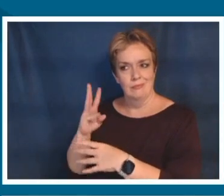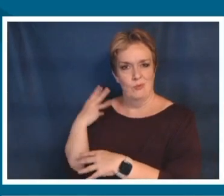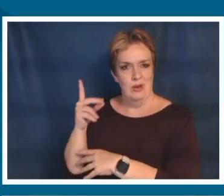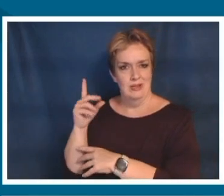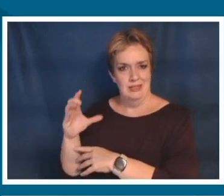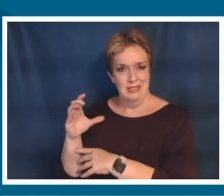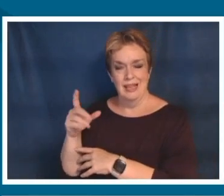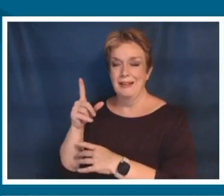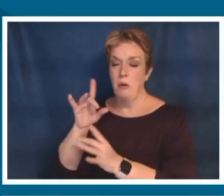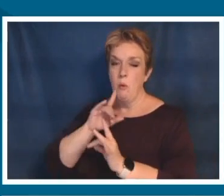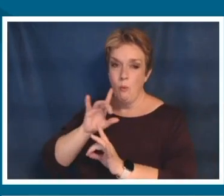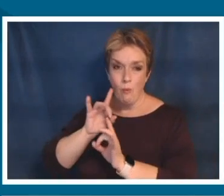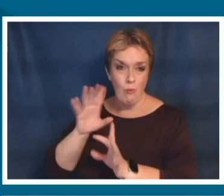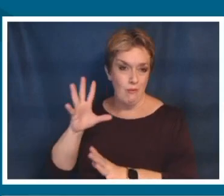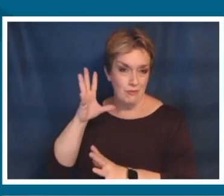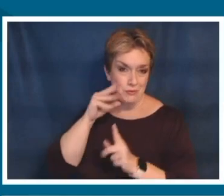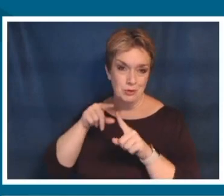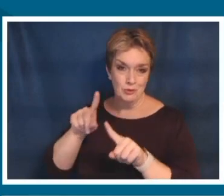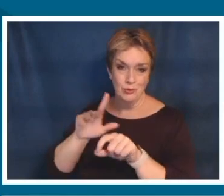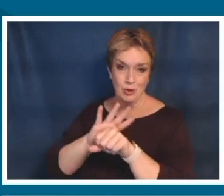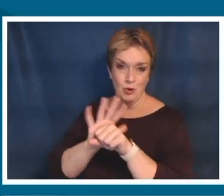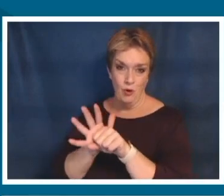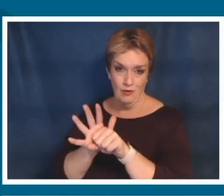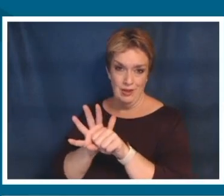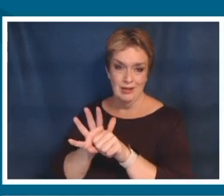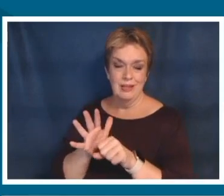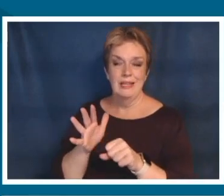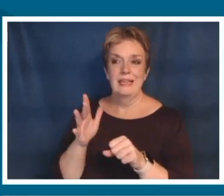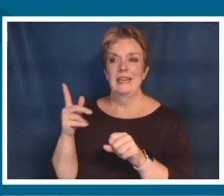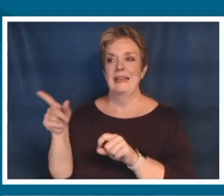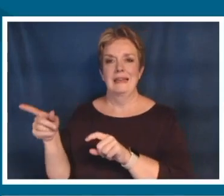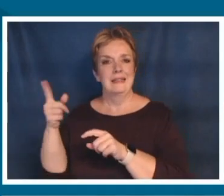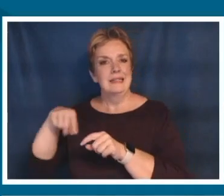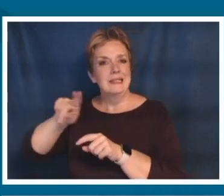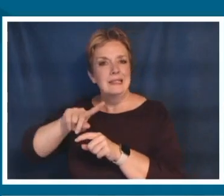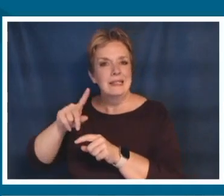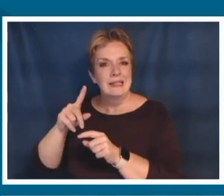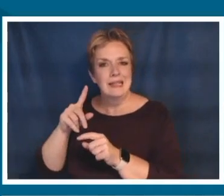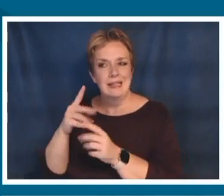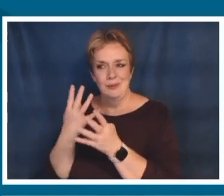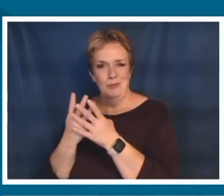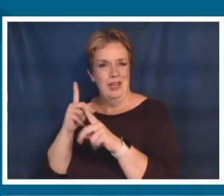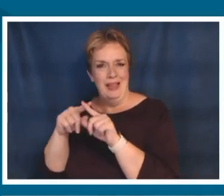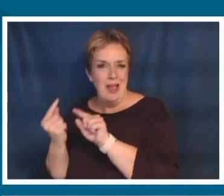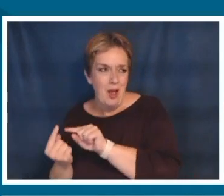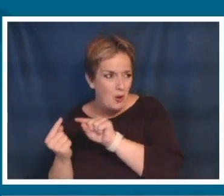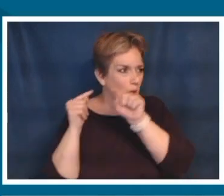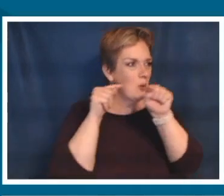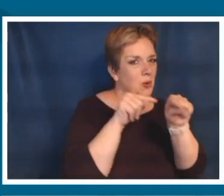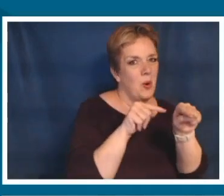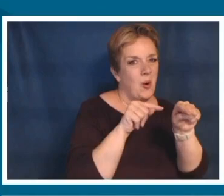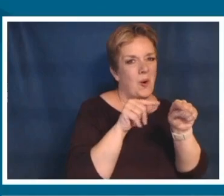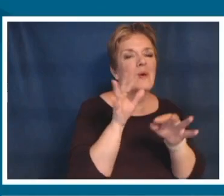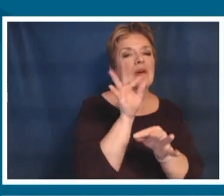to bring the exhibit into places that it wouldn't have been